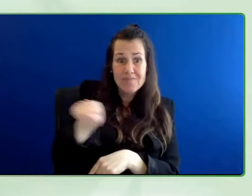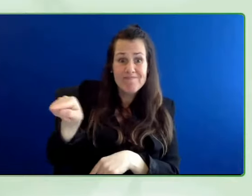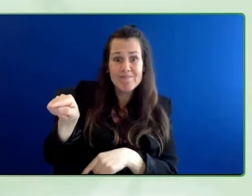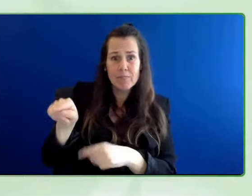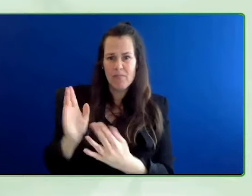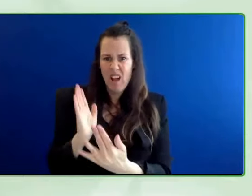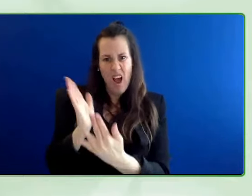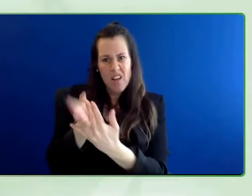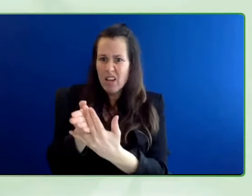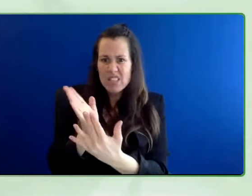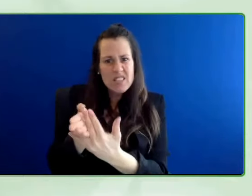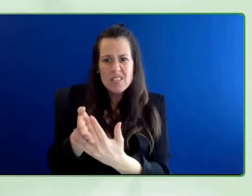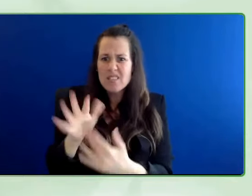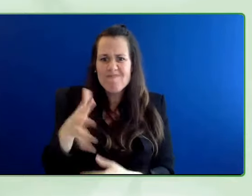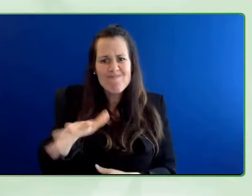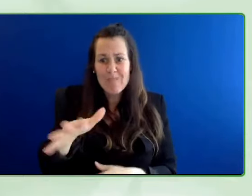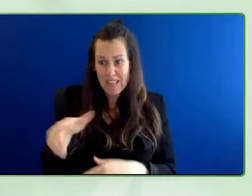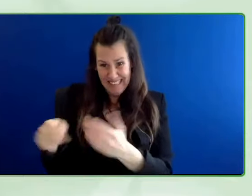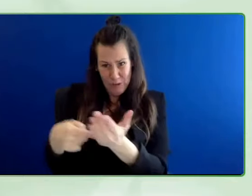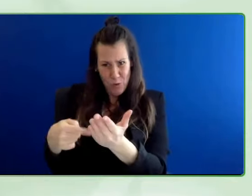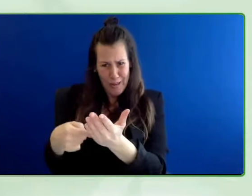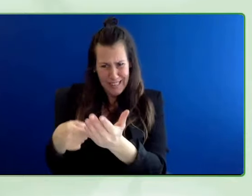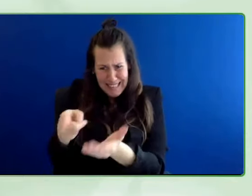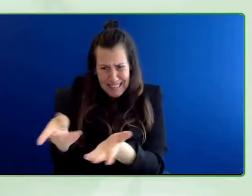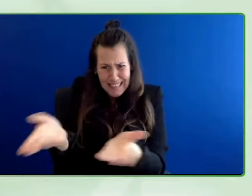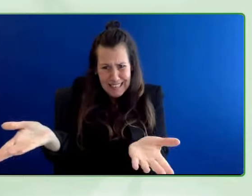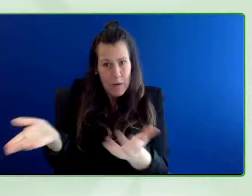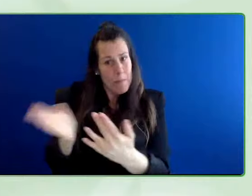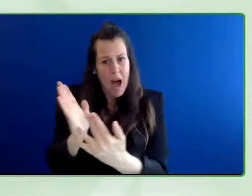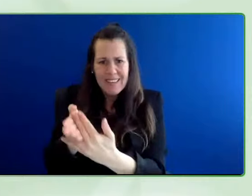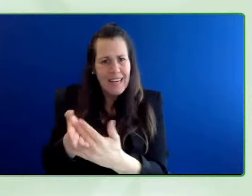fit into our local context.